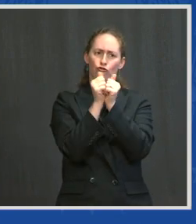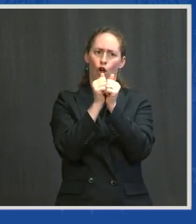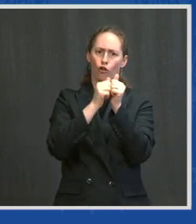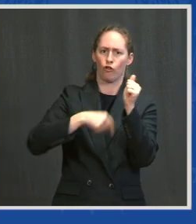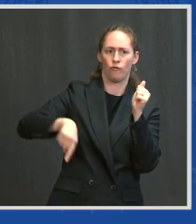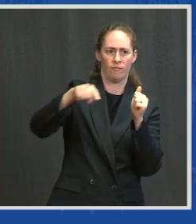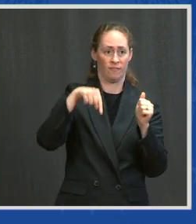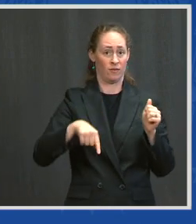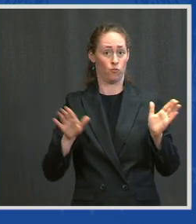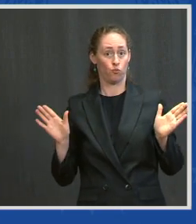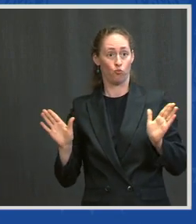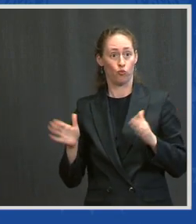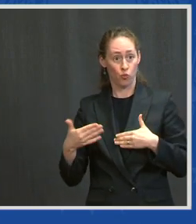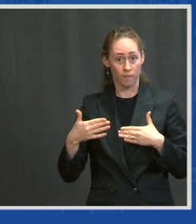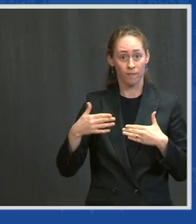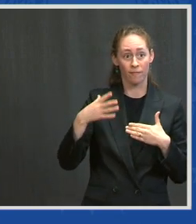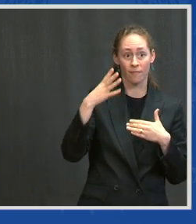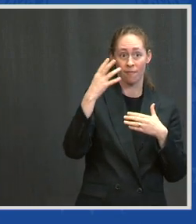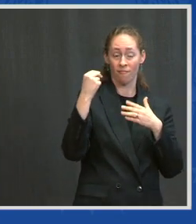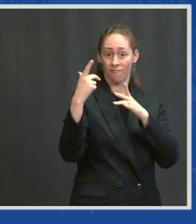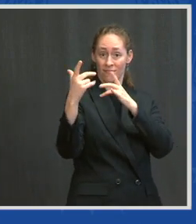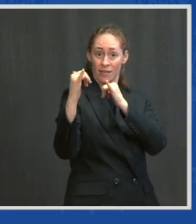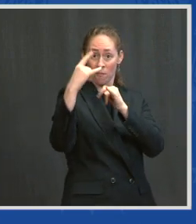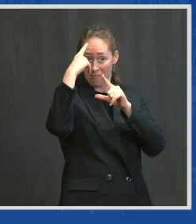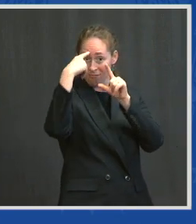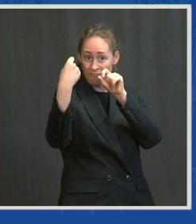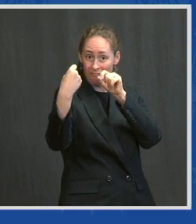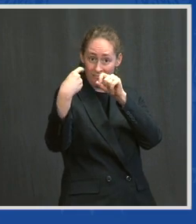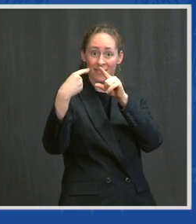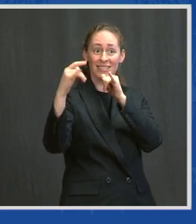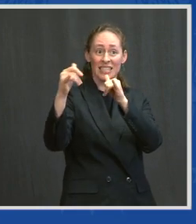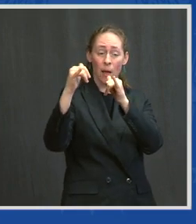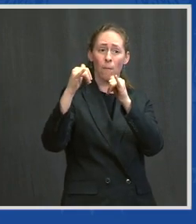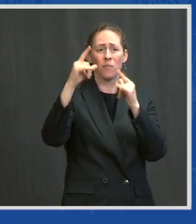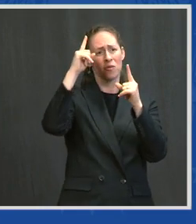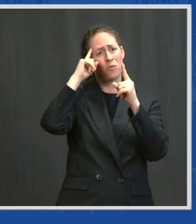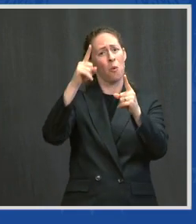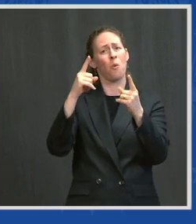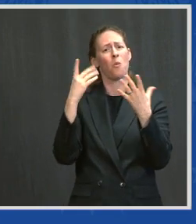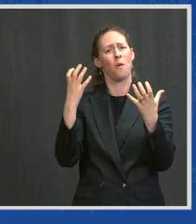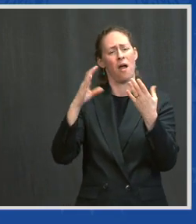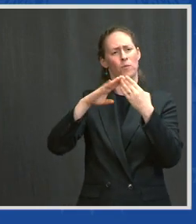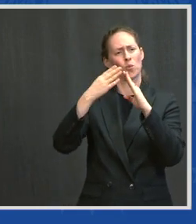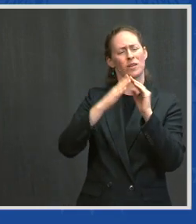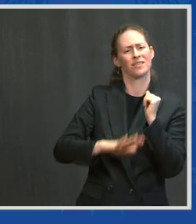who are working to keep their communities safe, and the people of our communities themselves.